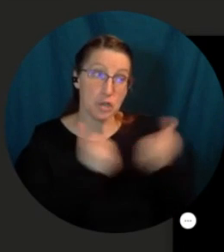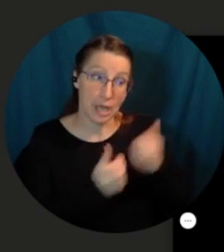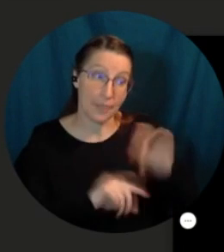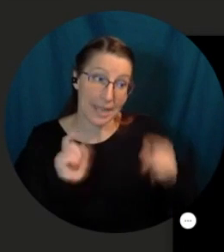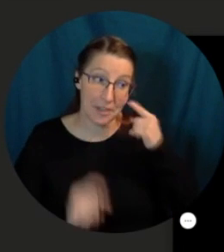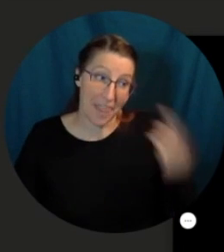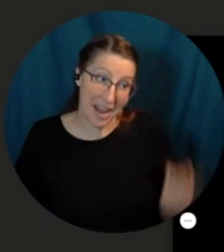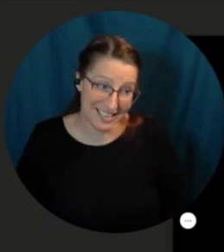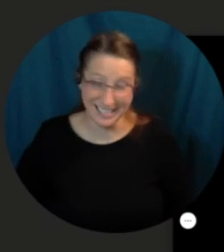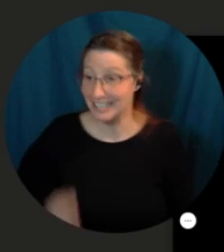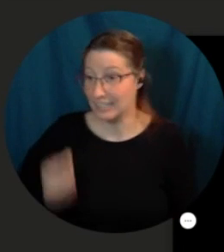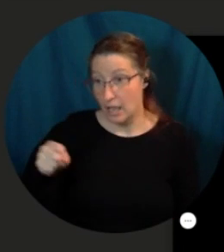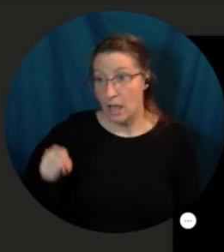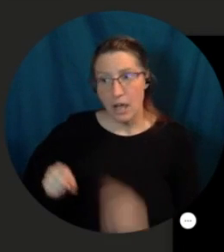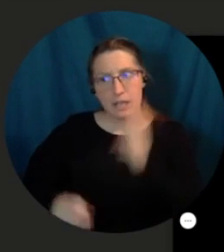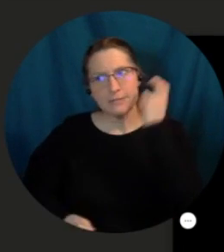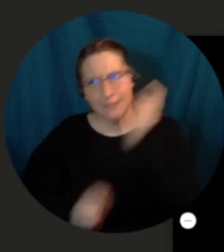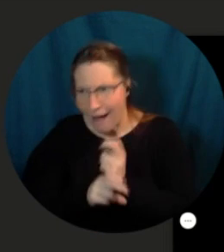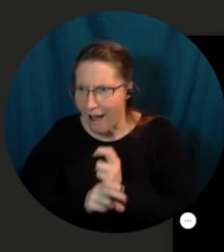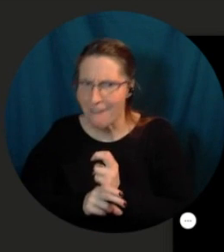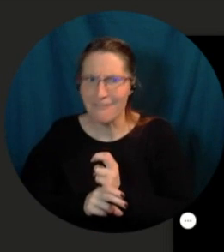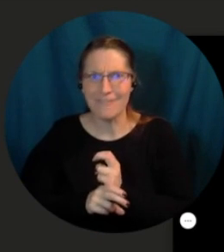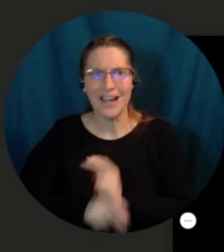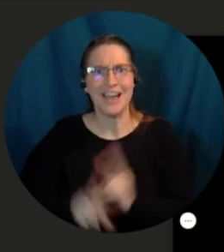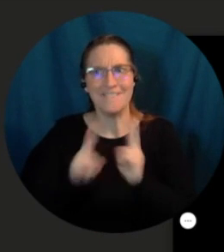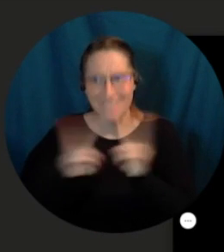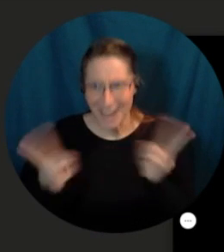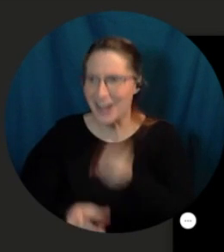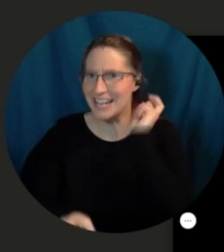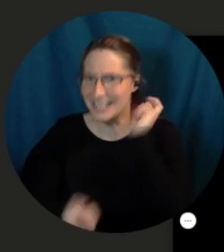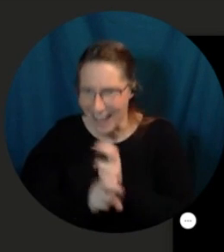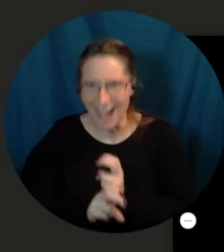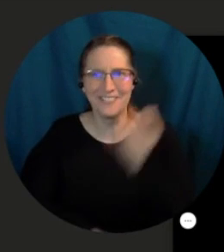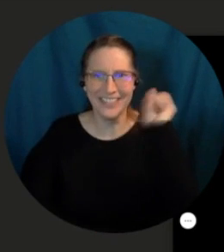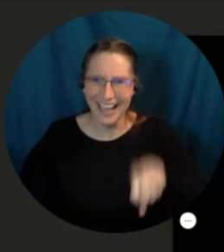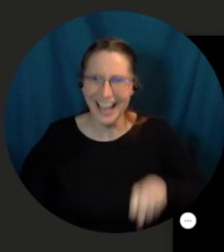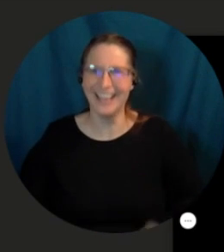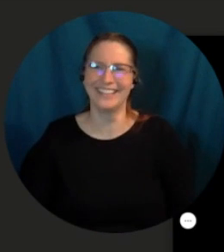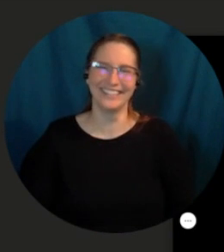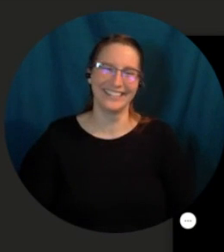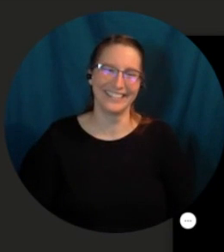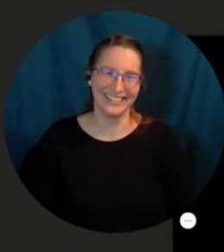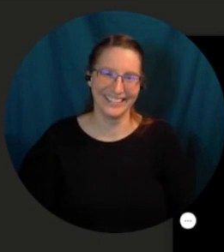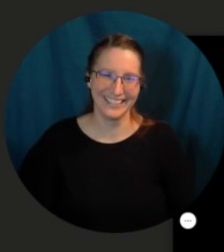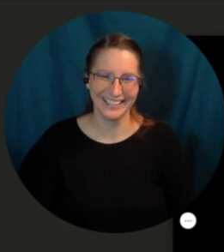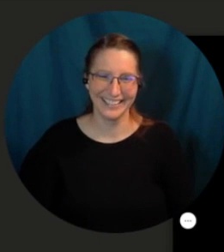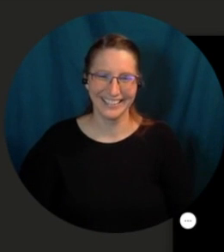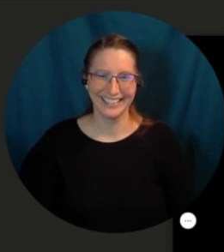It's difficult. It's very, very difficult.